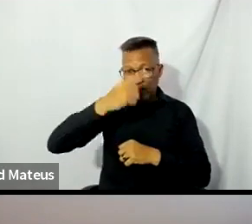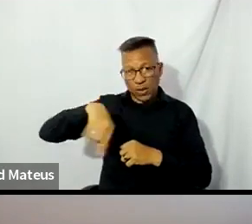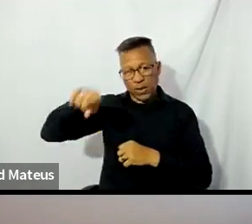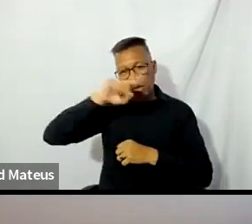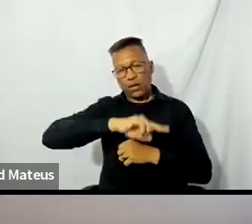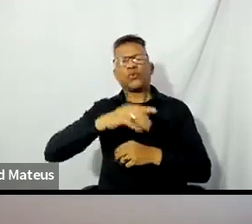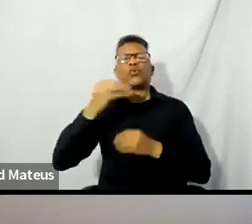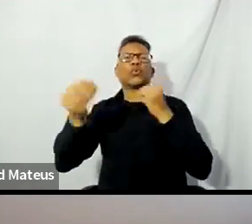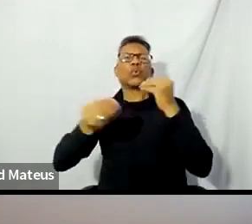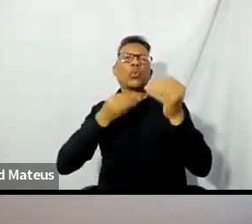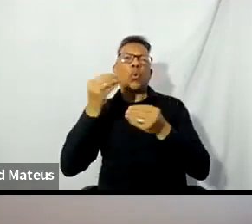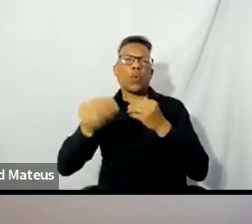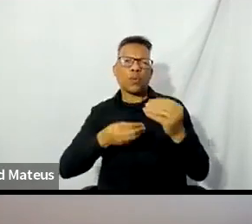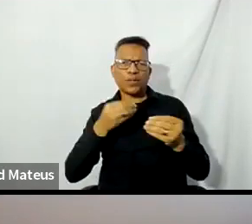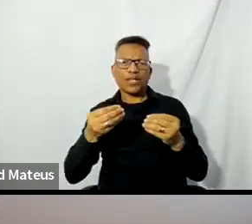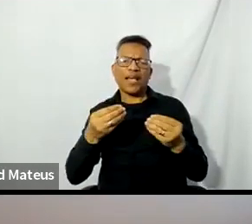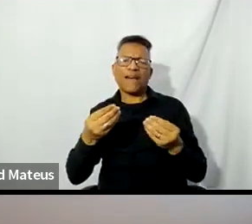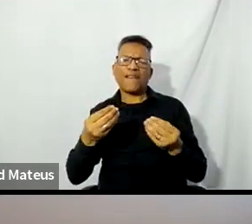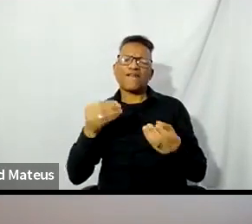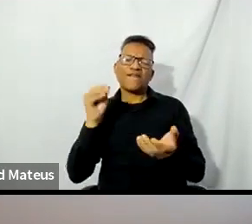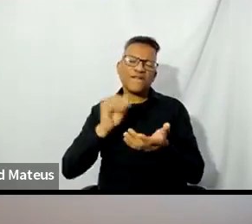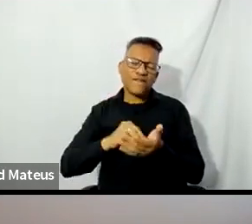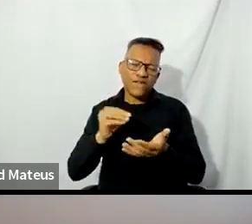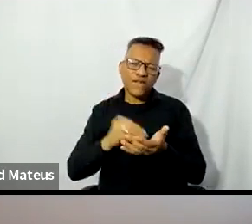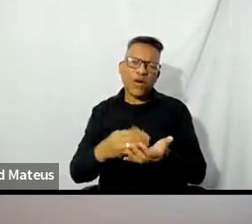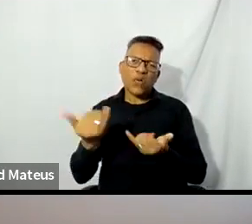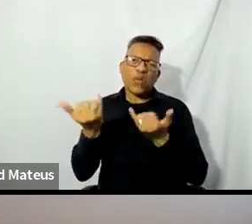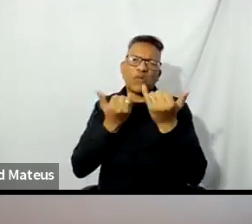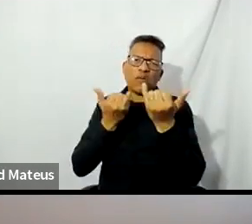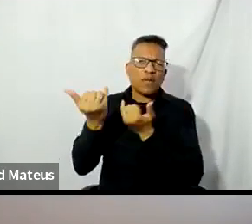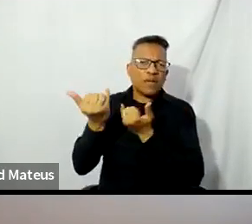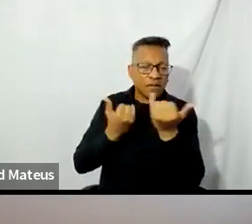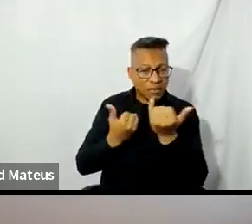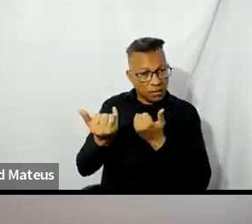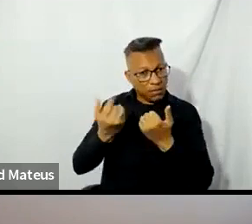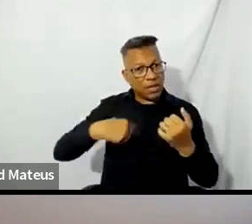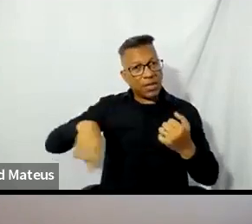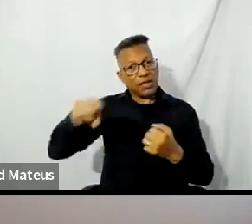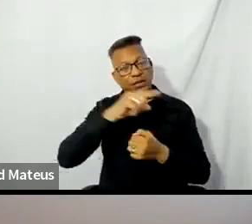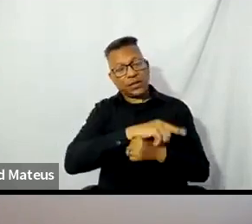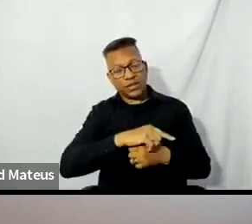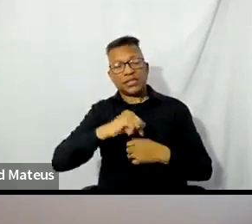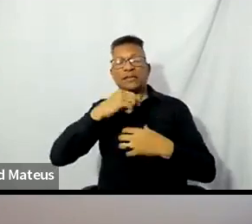Is it? You know, Very large, you know a lot company in there at sending us all that z format Formas so like they're an Edge